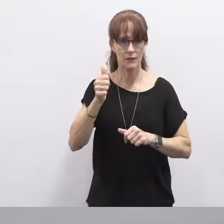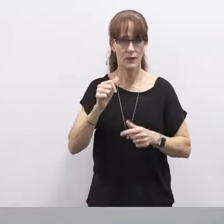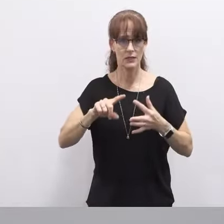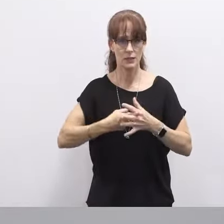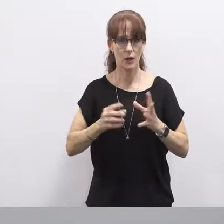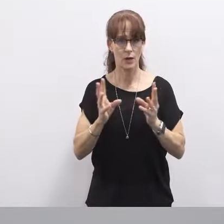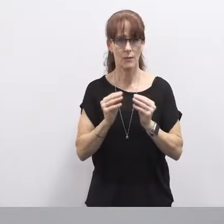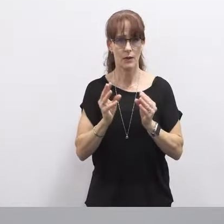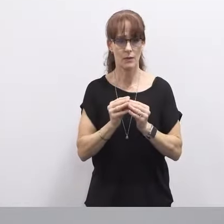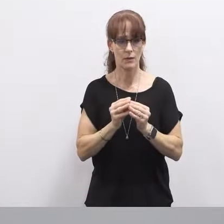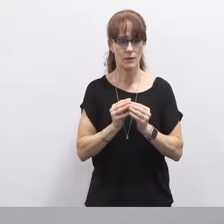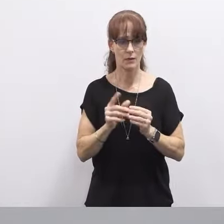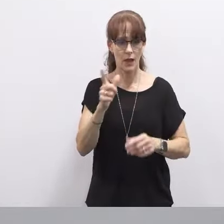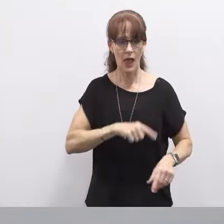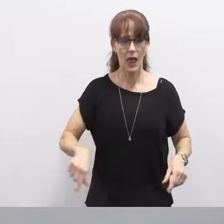with a land acknowledgement that I'll read.